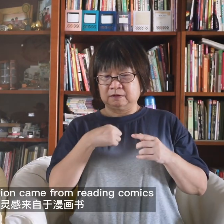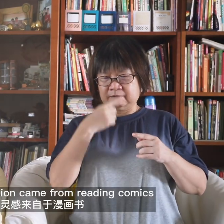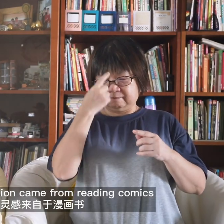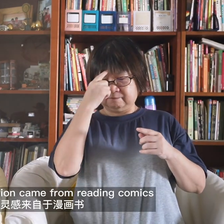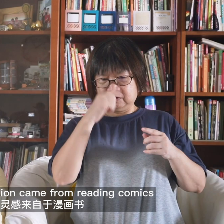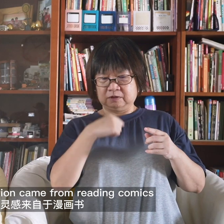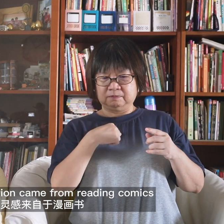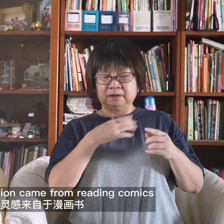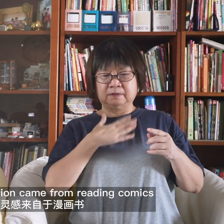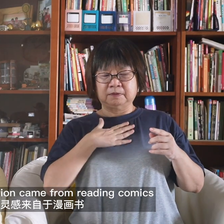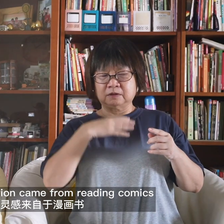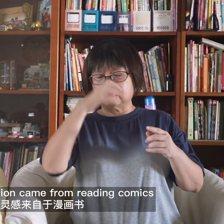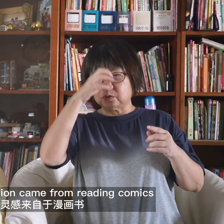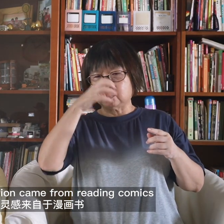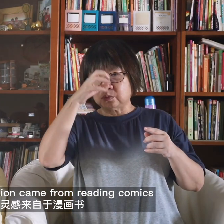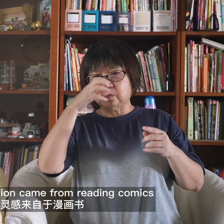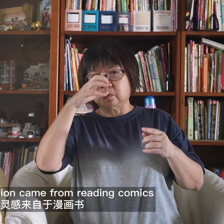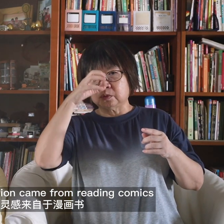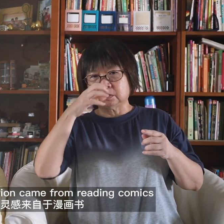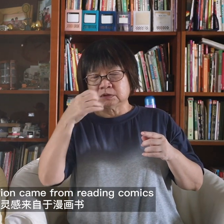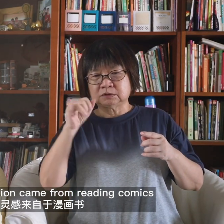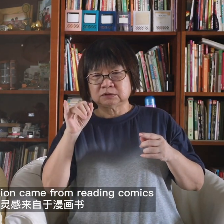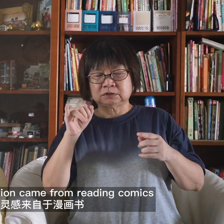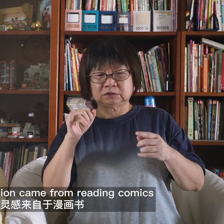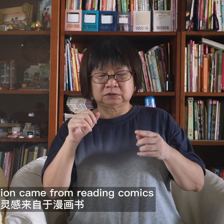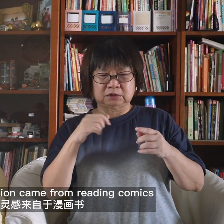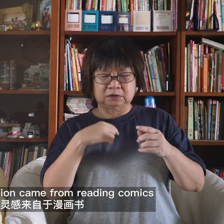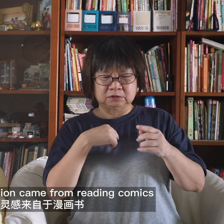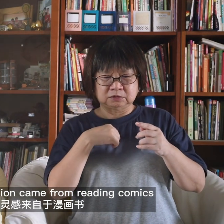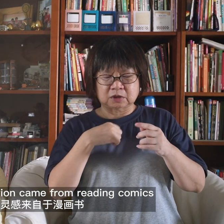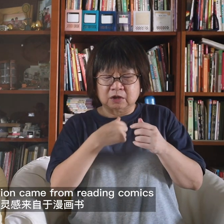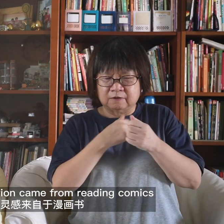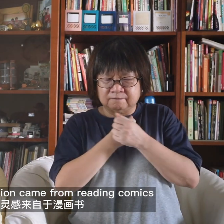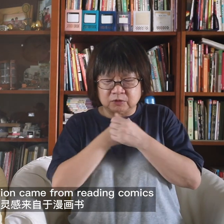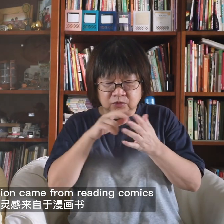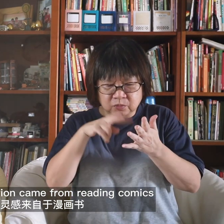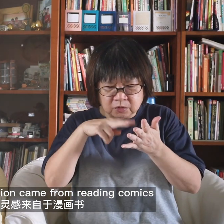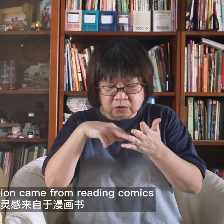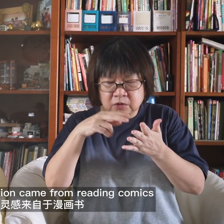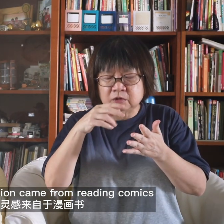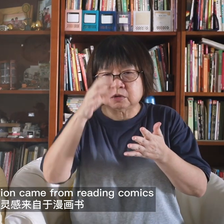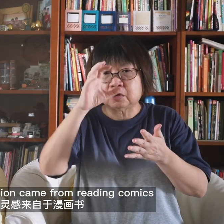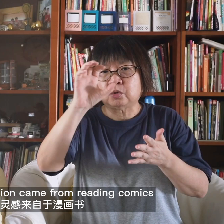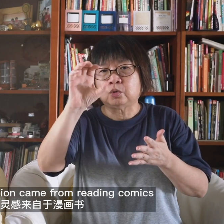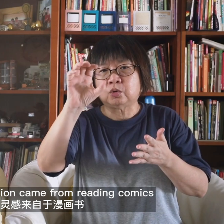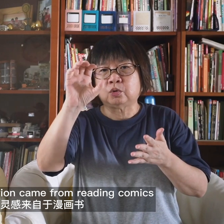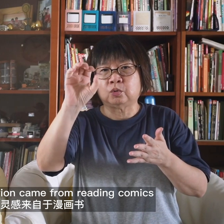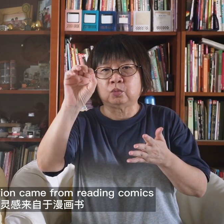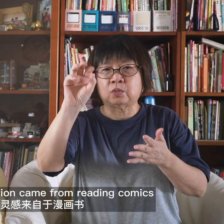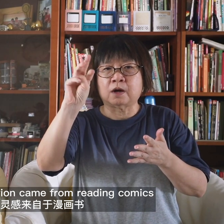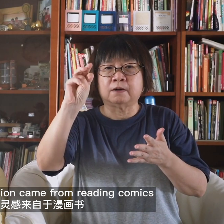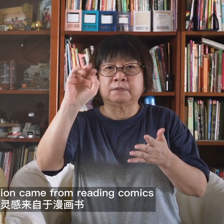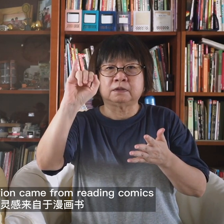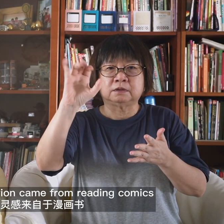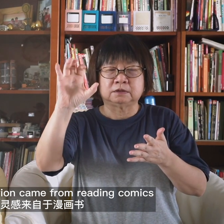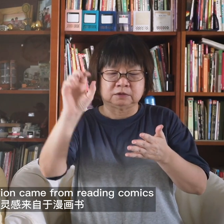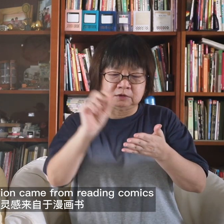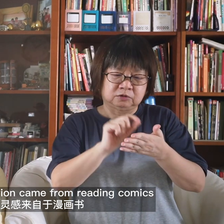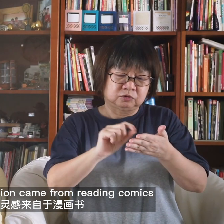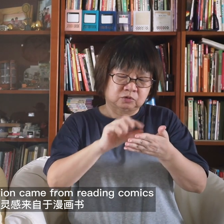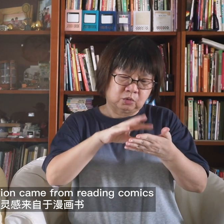For cartooning, my inspiration came from reading comics